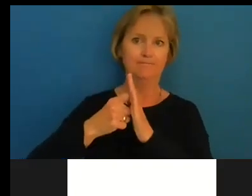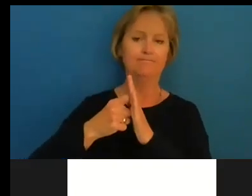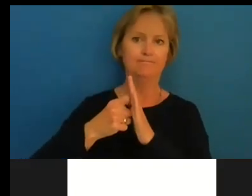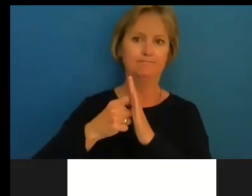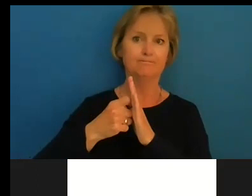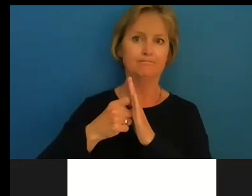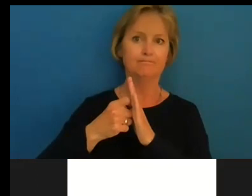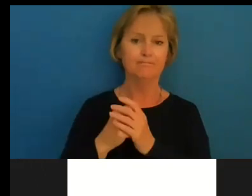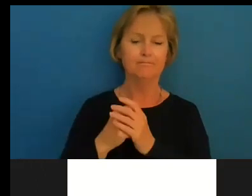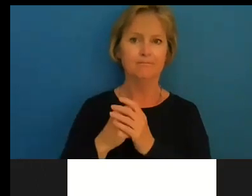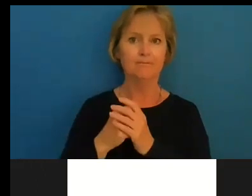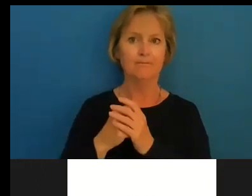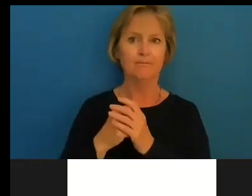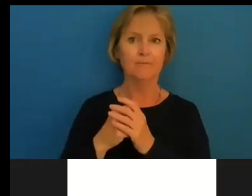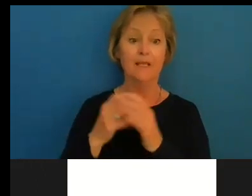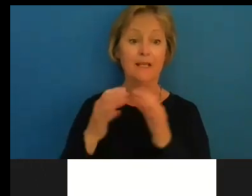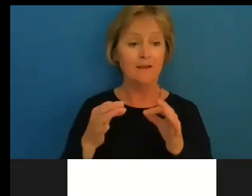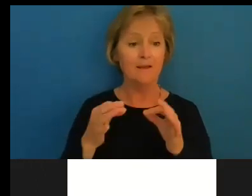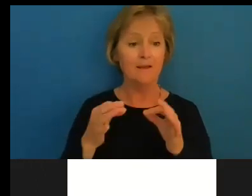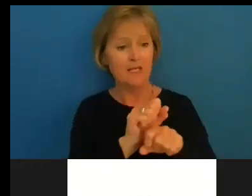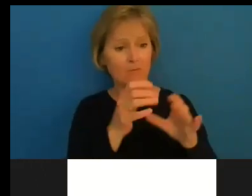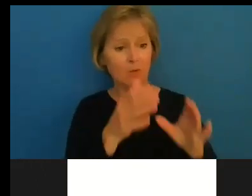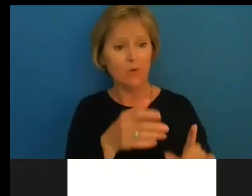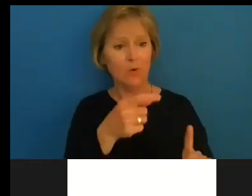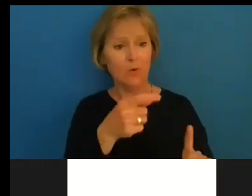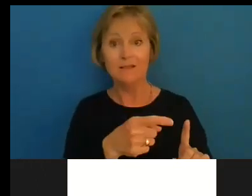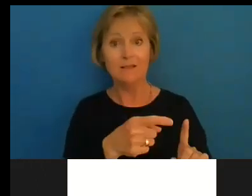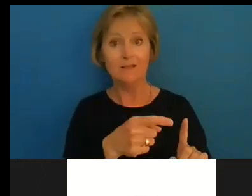an employee being refused accommodations.